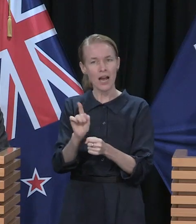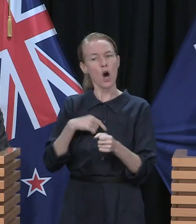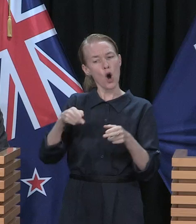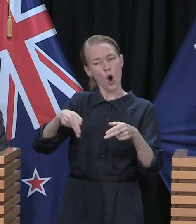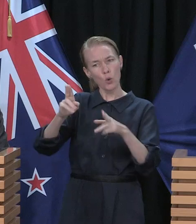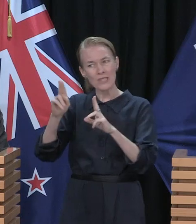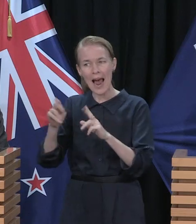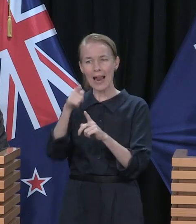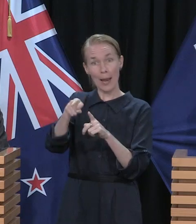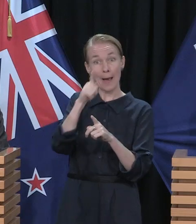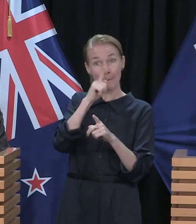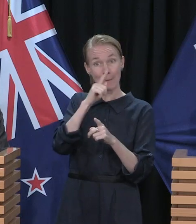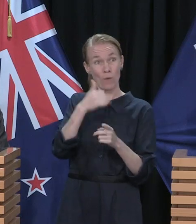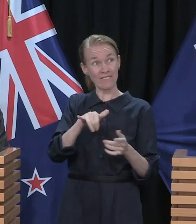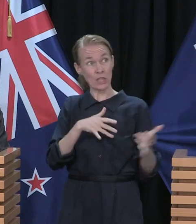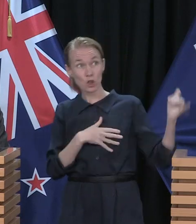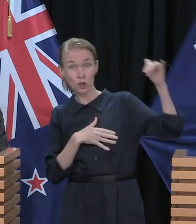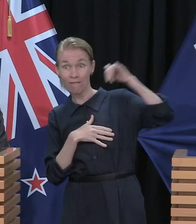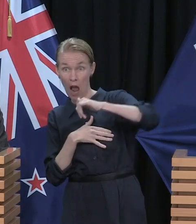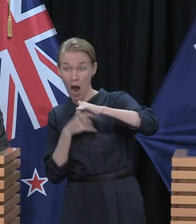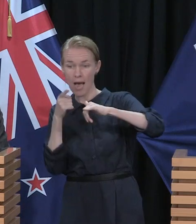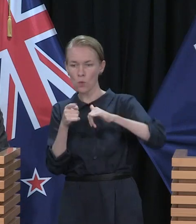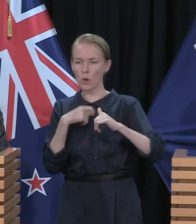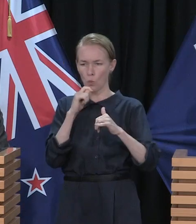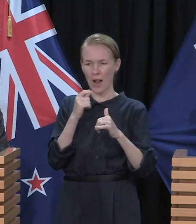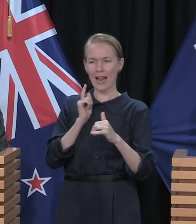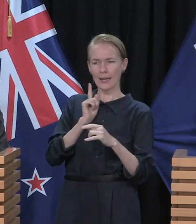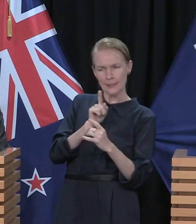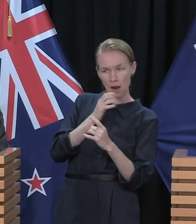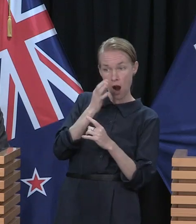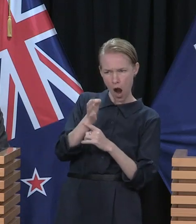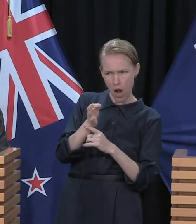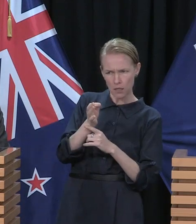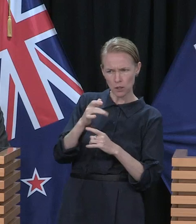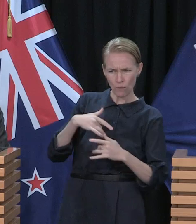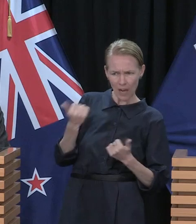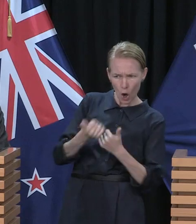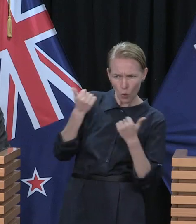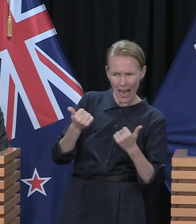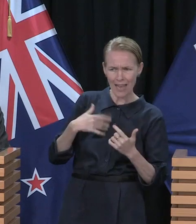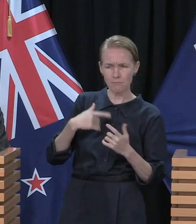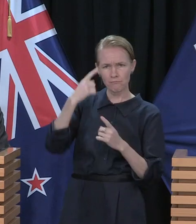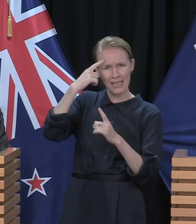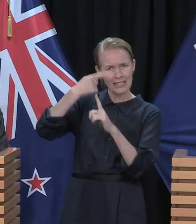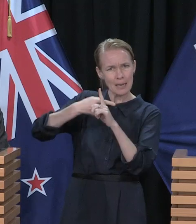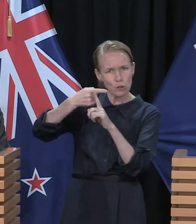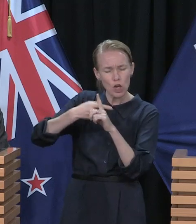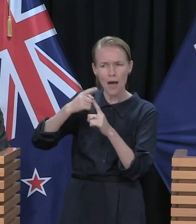that every staff member and the minister will have experienced this in visiting that - one of these facilities at one or more actually, that